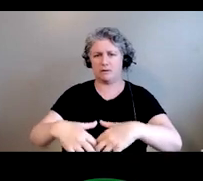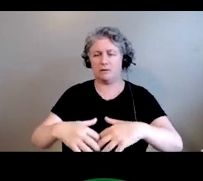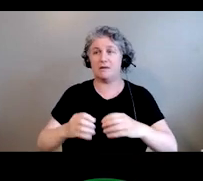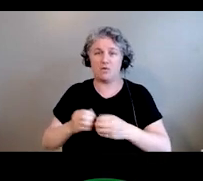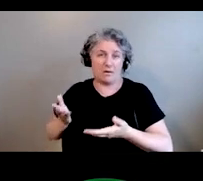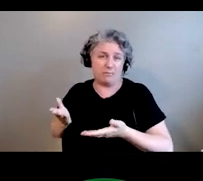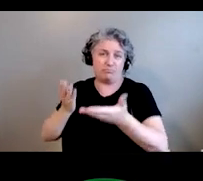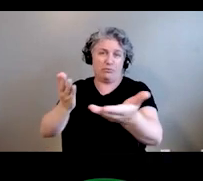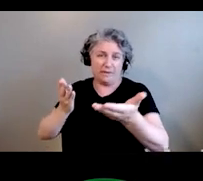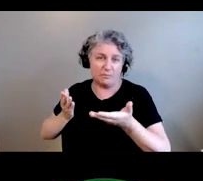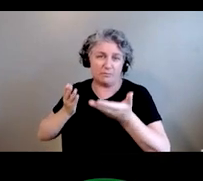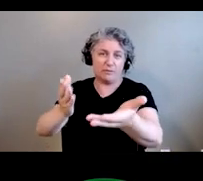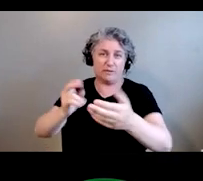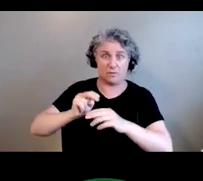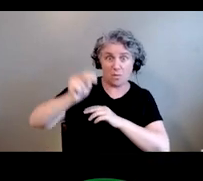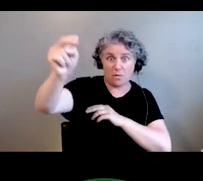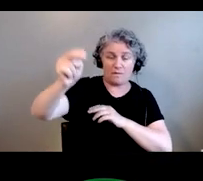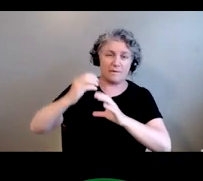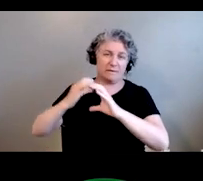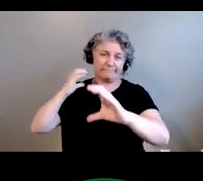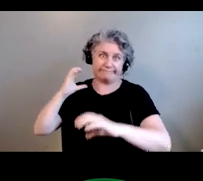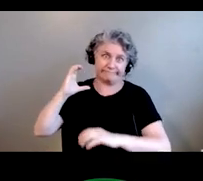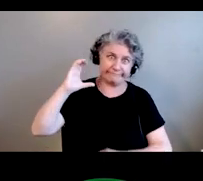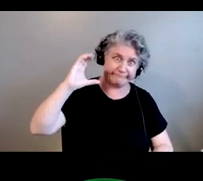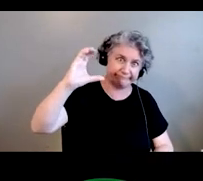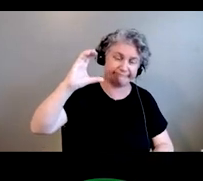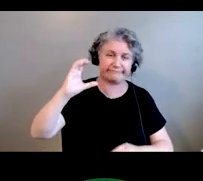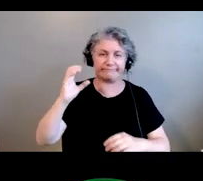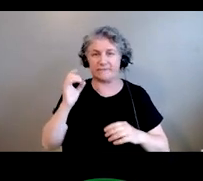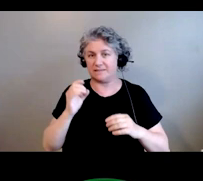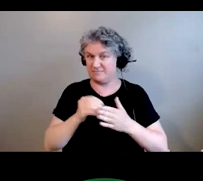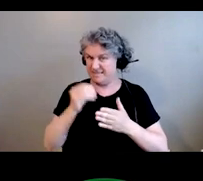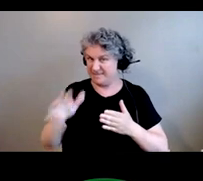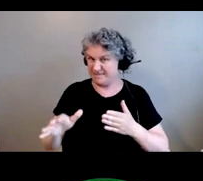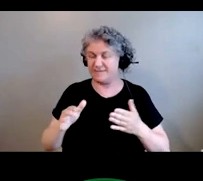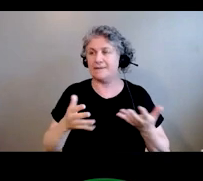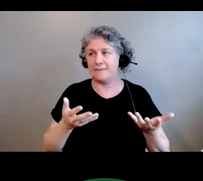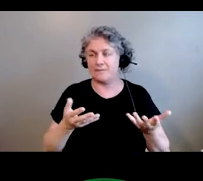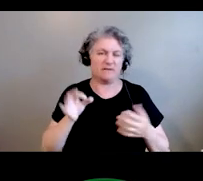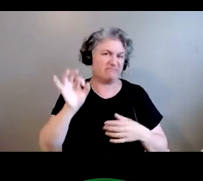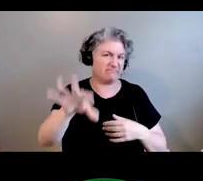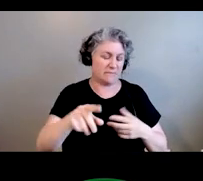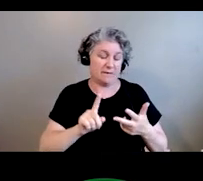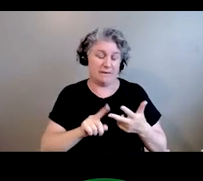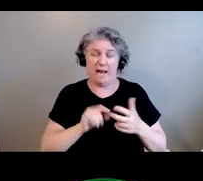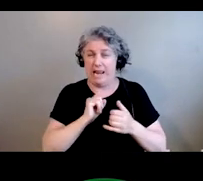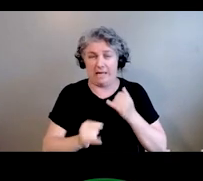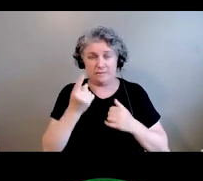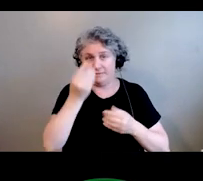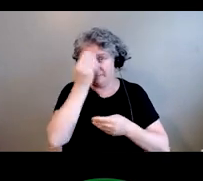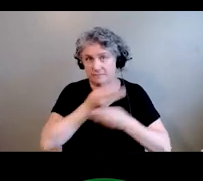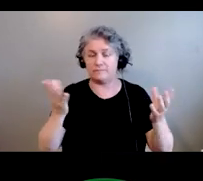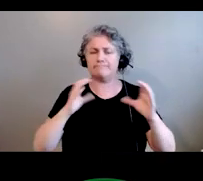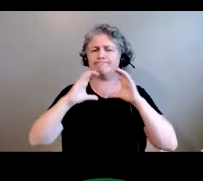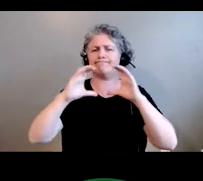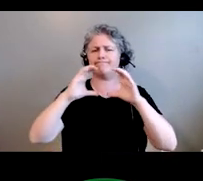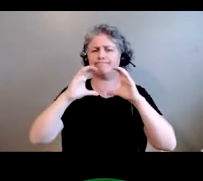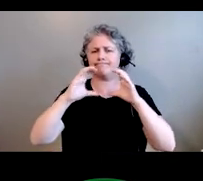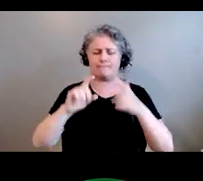to mention was on And keeping up with we have an interactive trail map on our website and